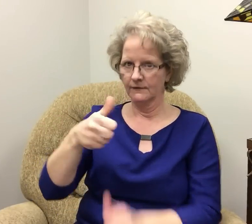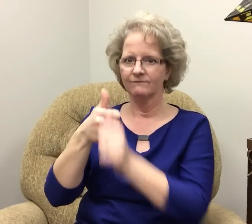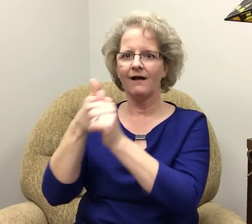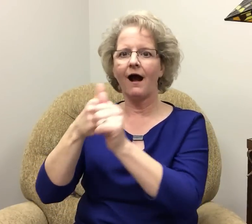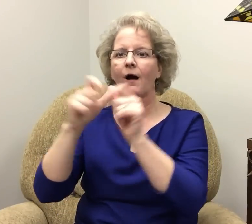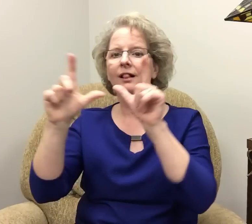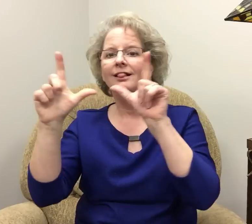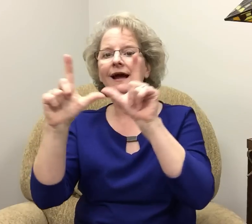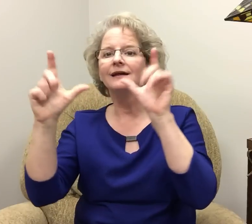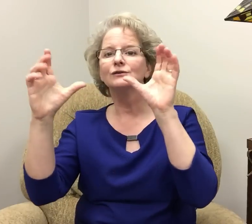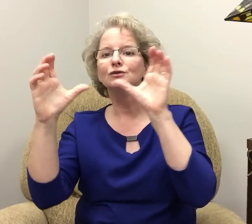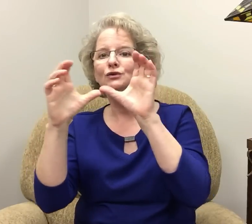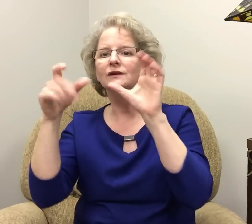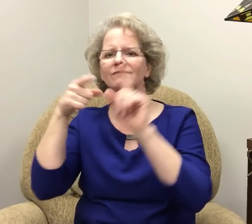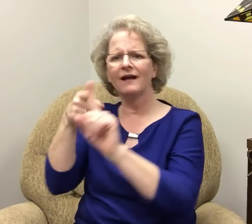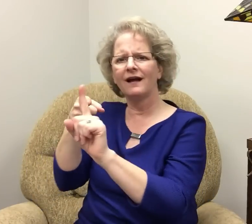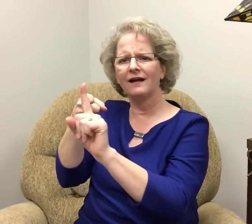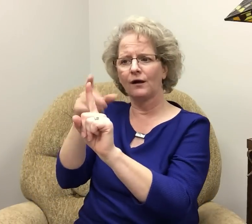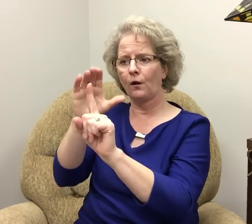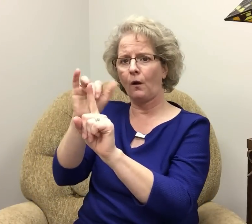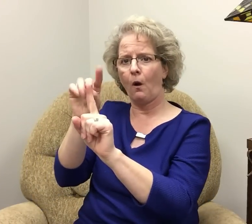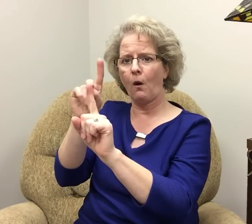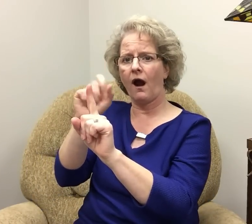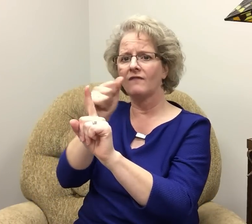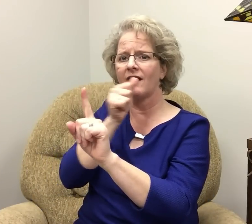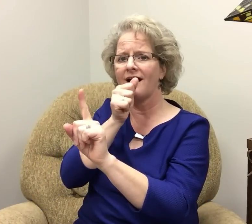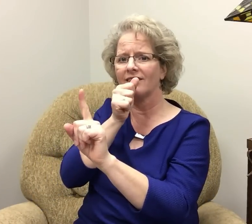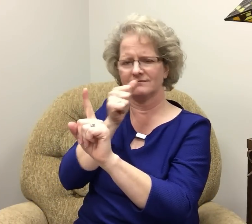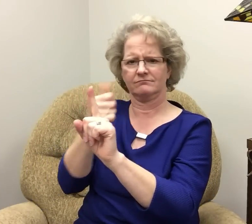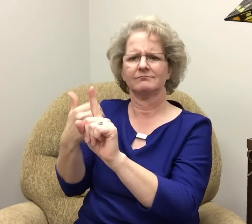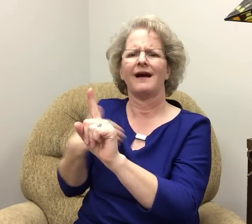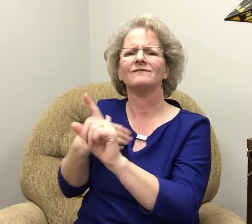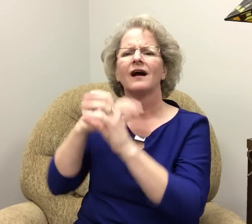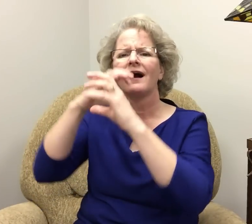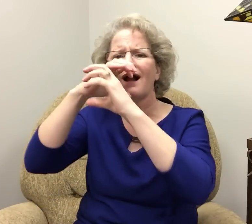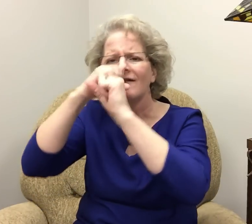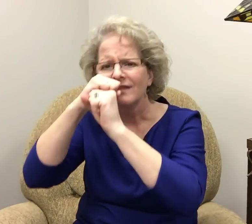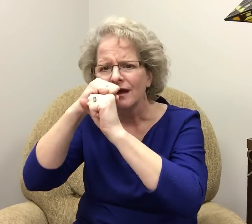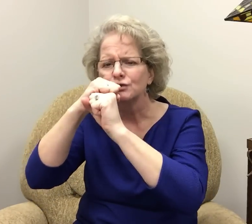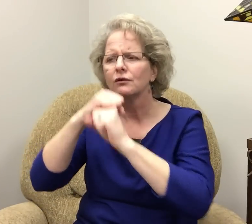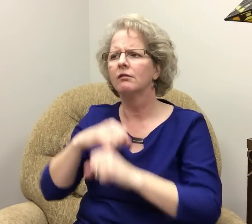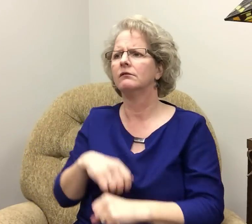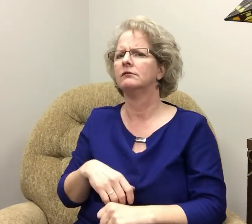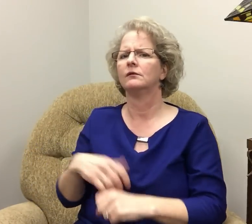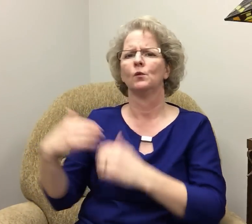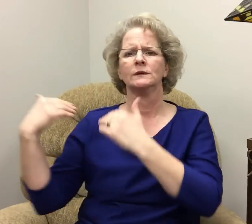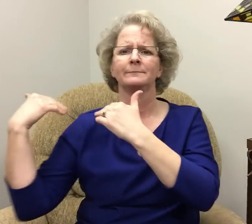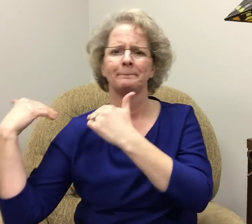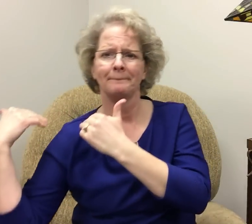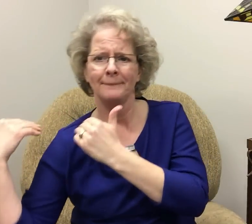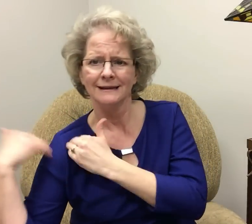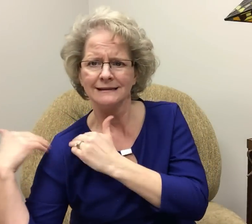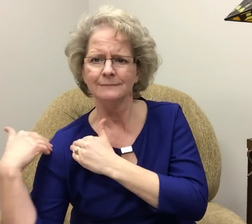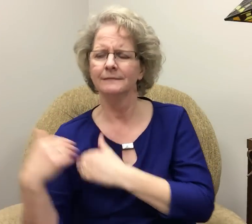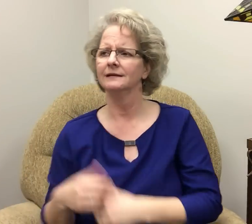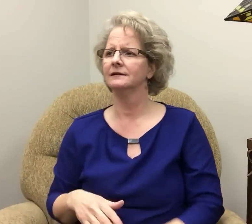Interpreters are also required to abide by a strict code of ethics which ensures that